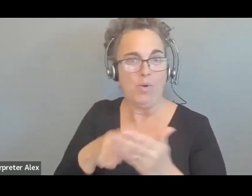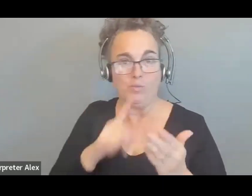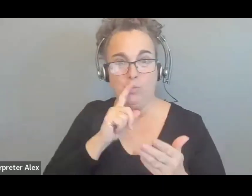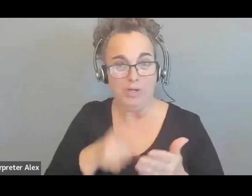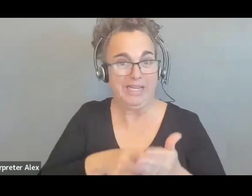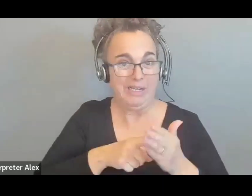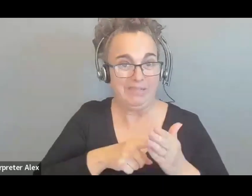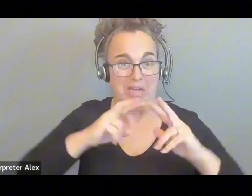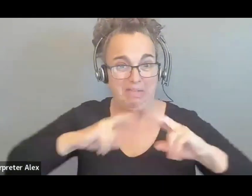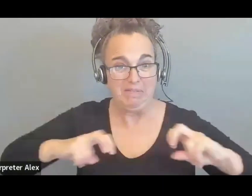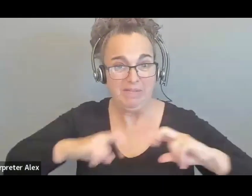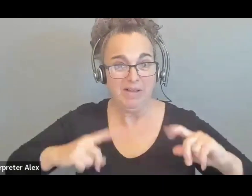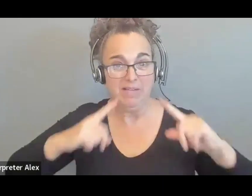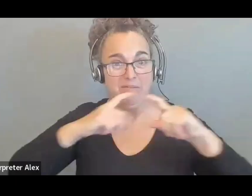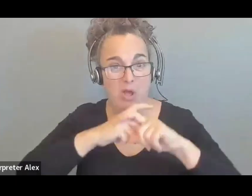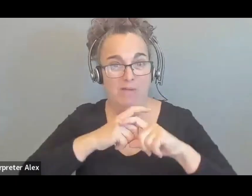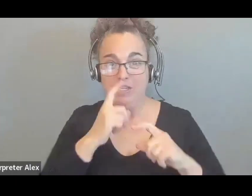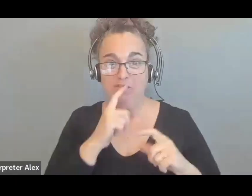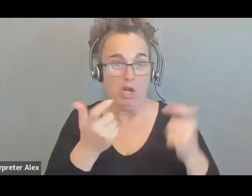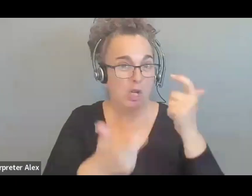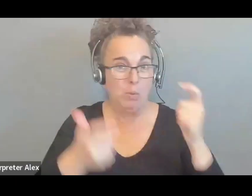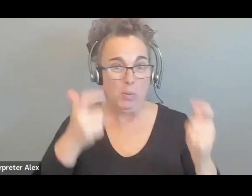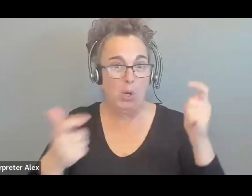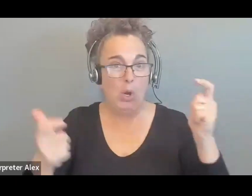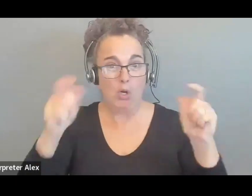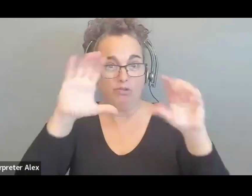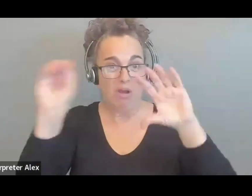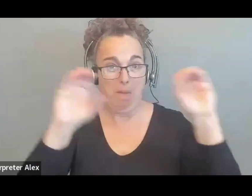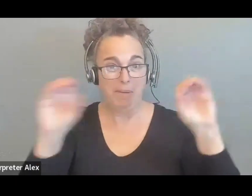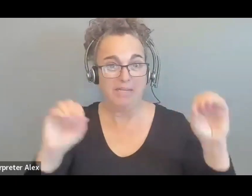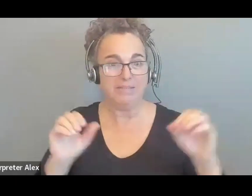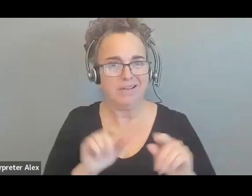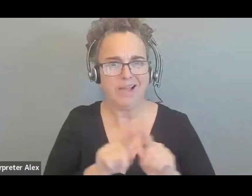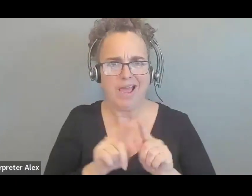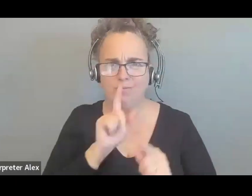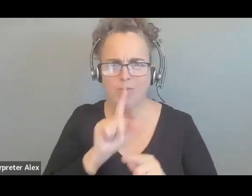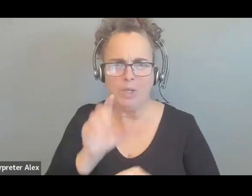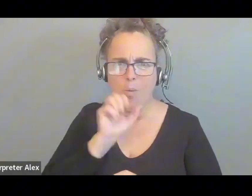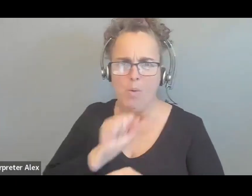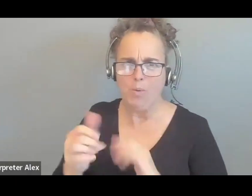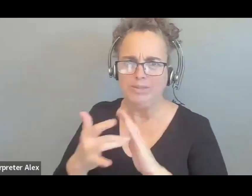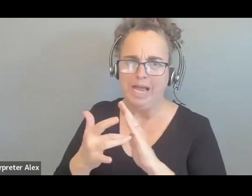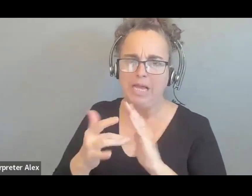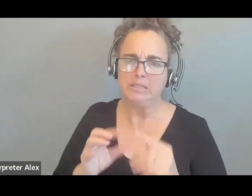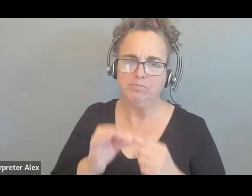with massive organizations that have a lot of old tech if they've been around for a long time.